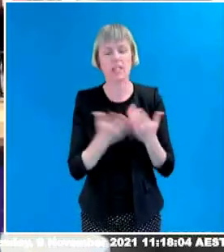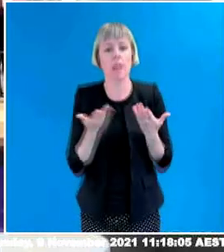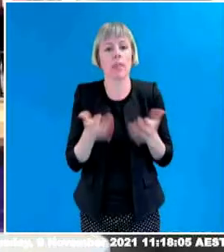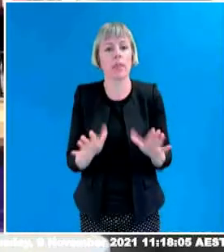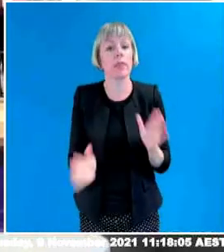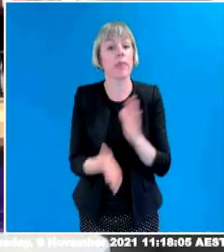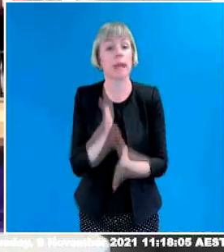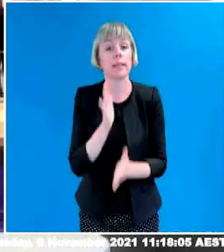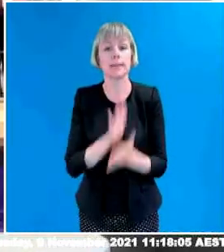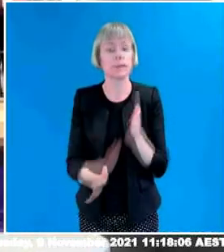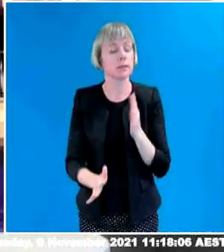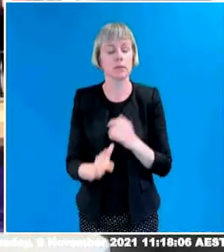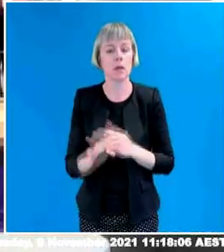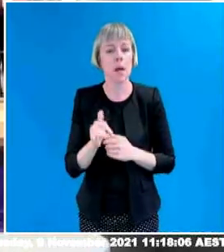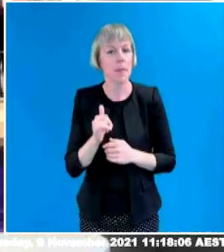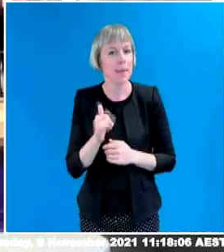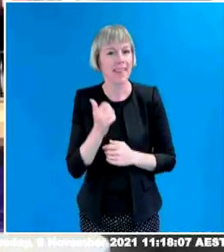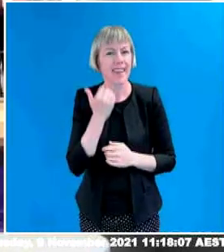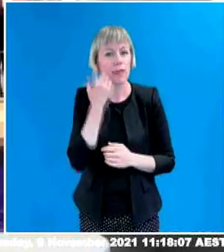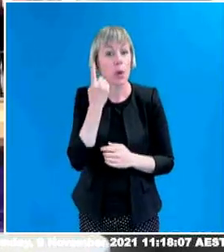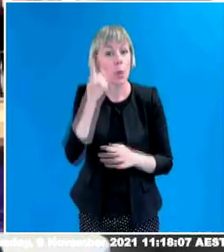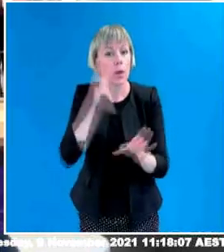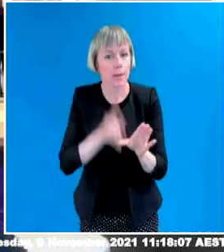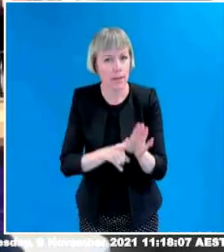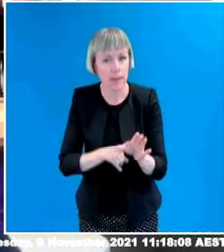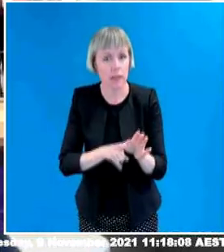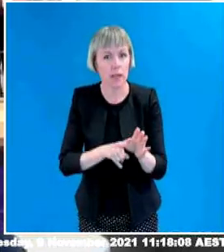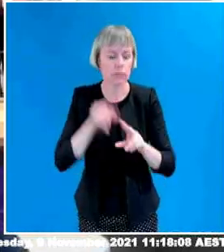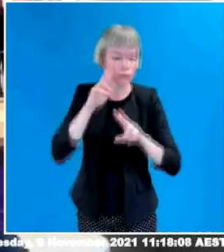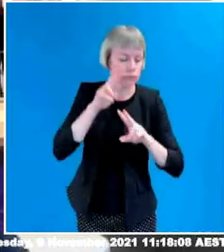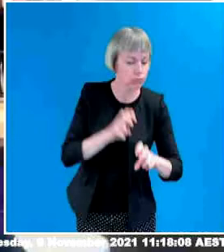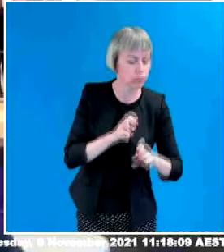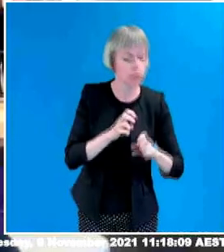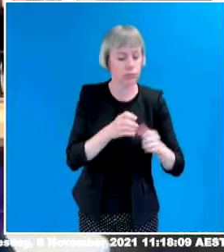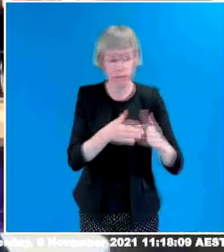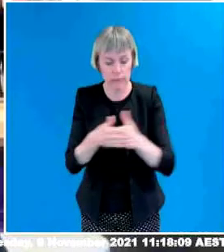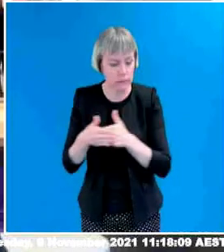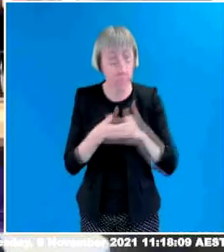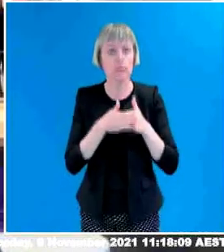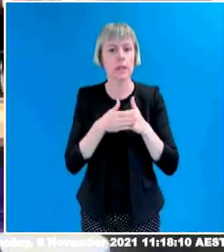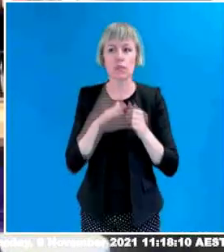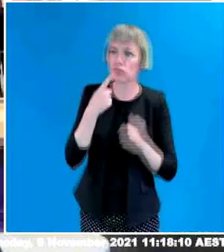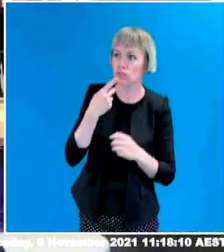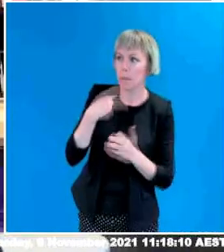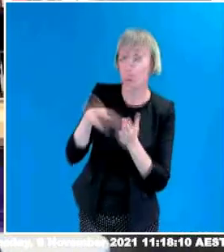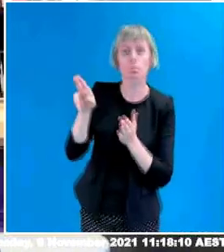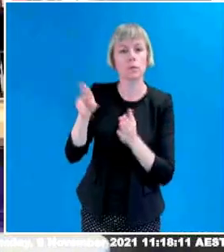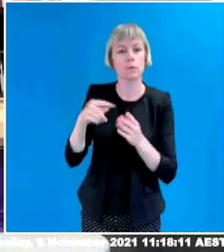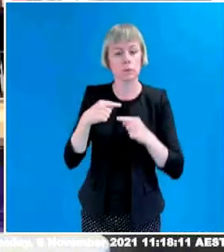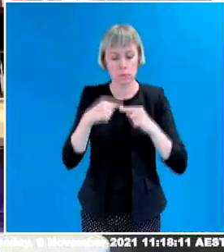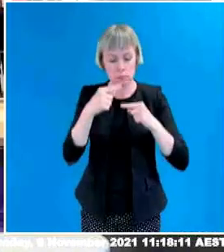be a two-year assessment. But it is a way of introducing to companies social considerations to